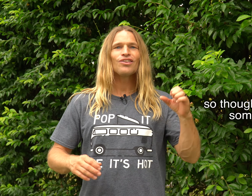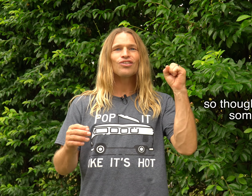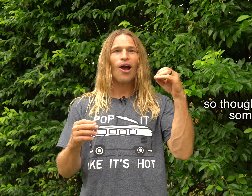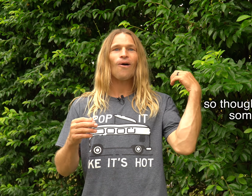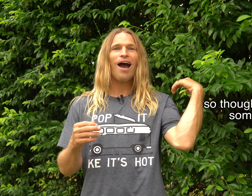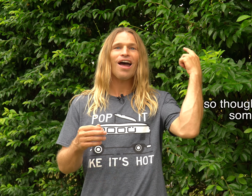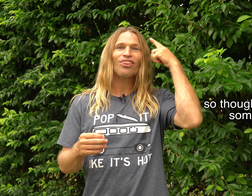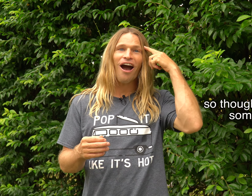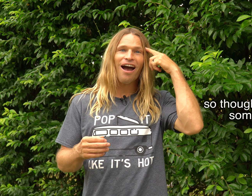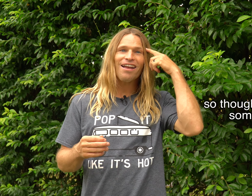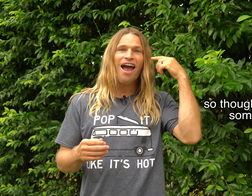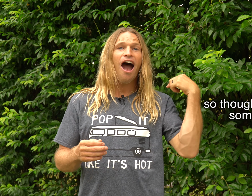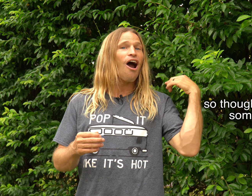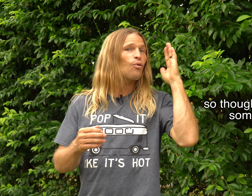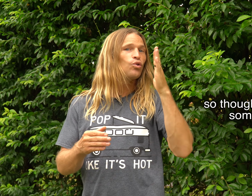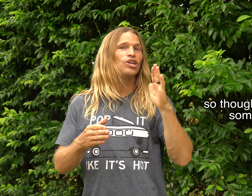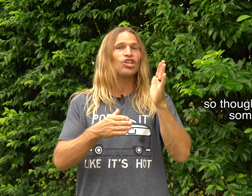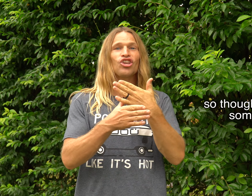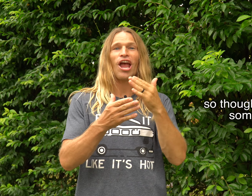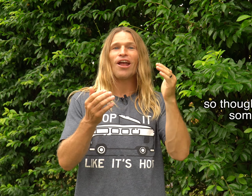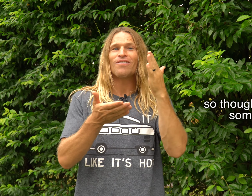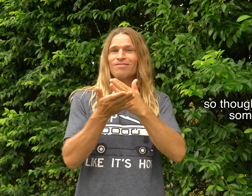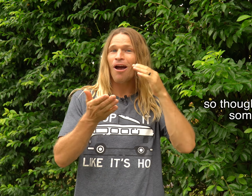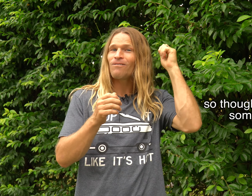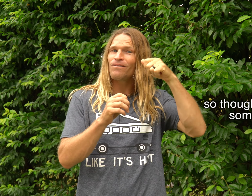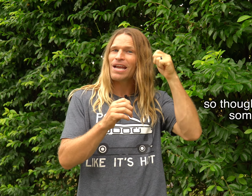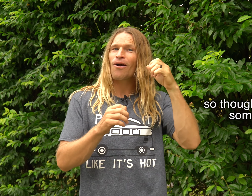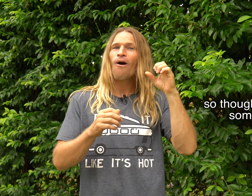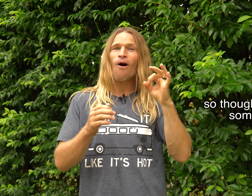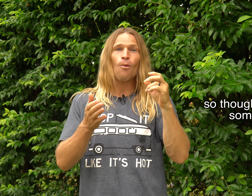so thought I would share some videos of